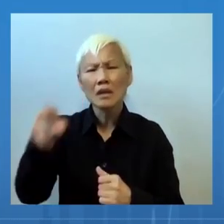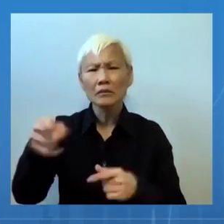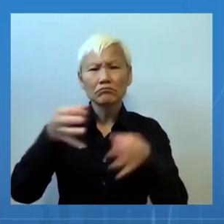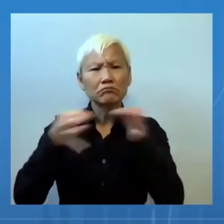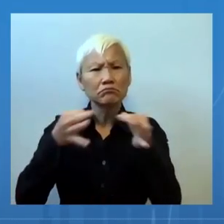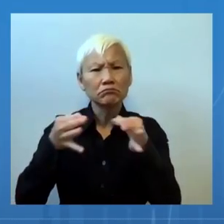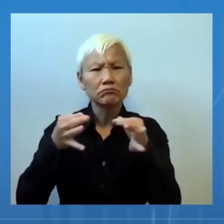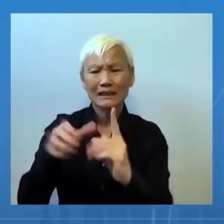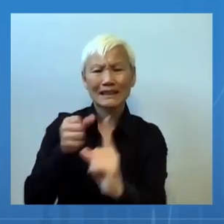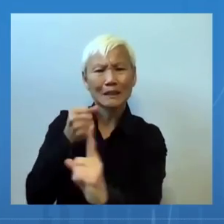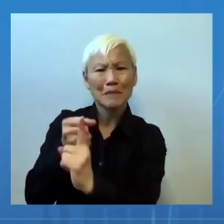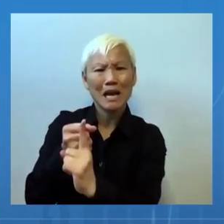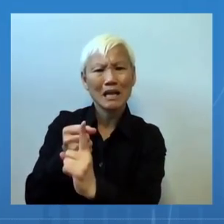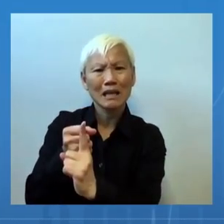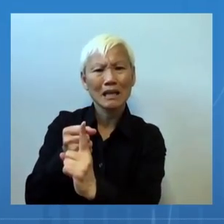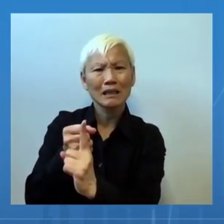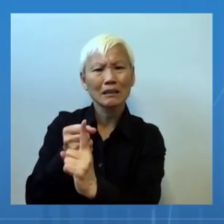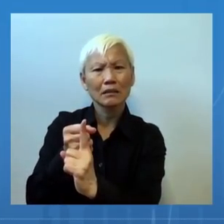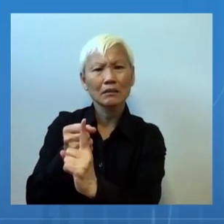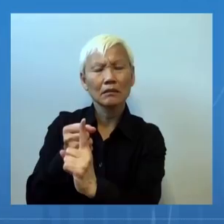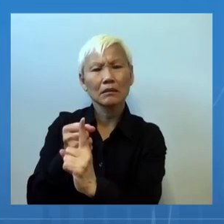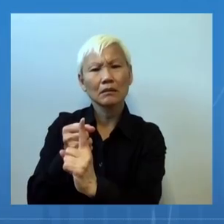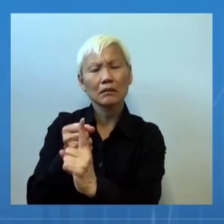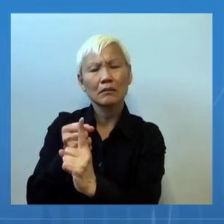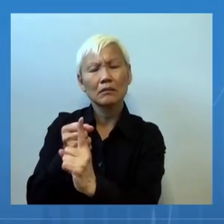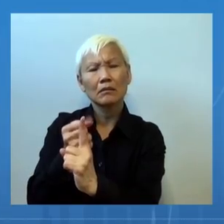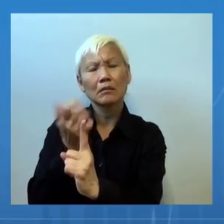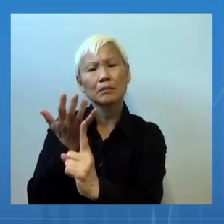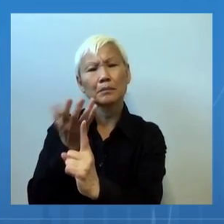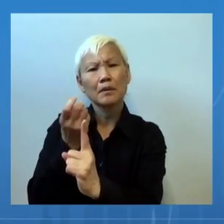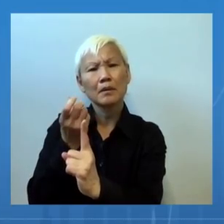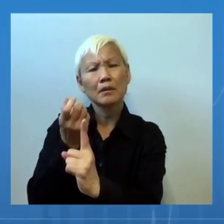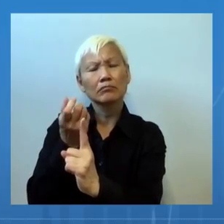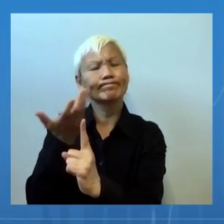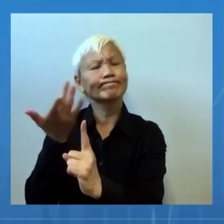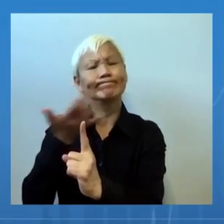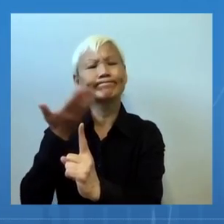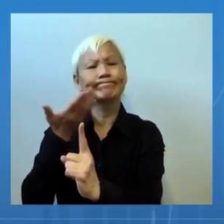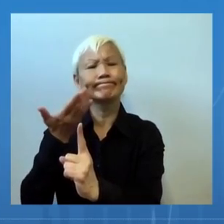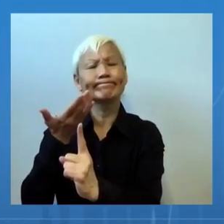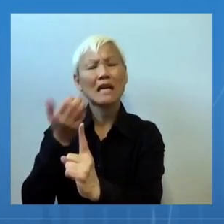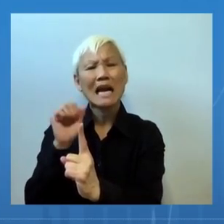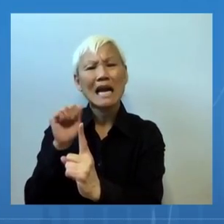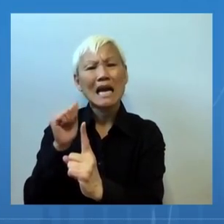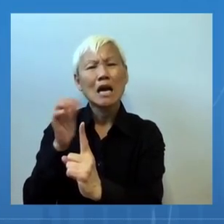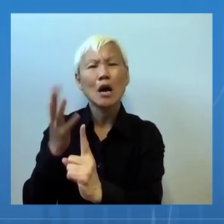you know, that Moderna is set back in terms of rolling out their vaccines